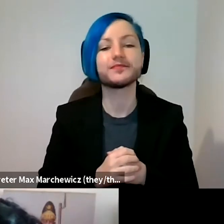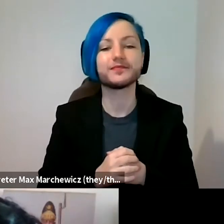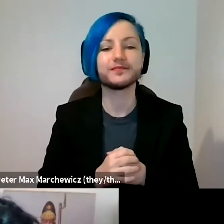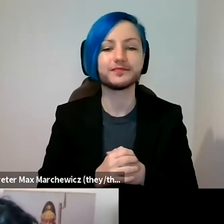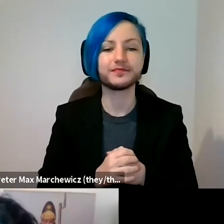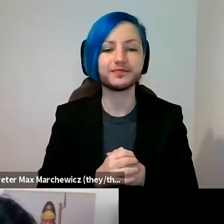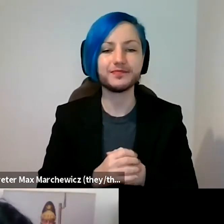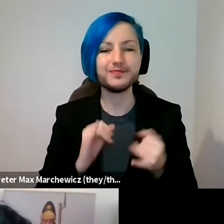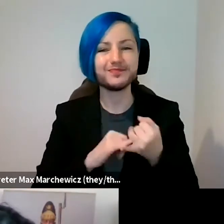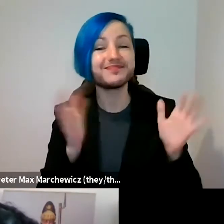Hi, James. Hi everyone.